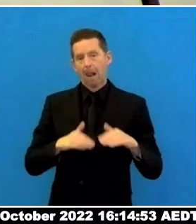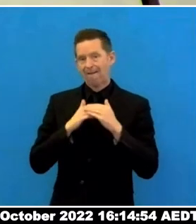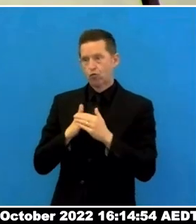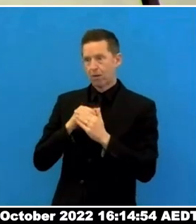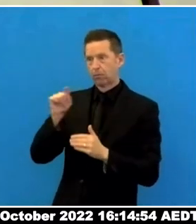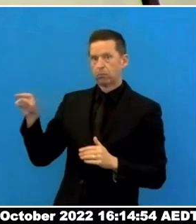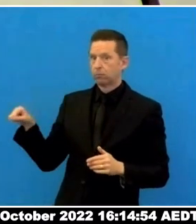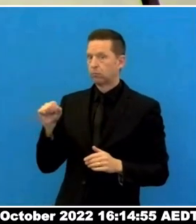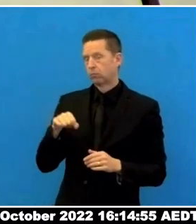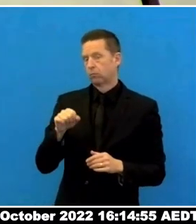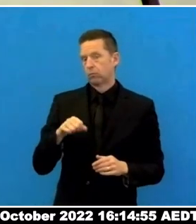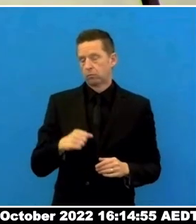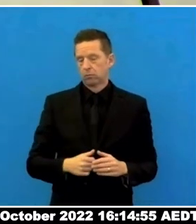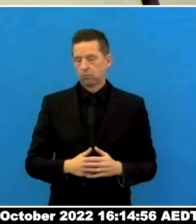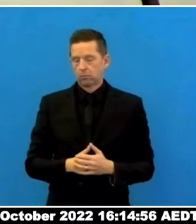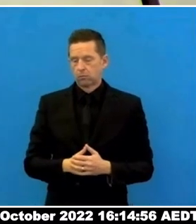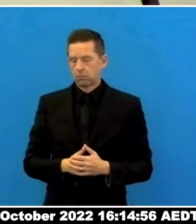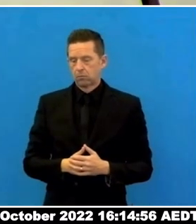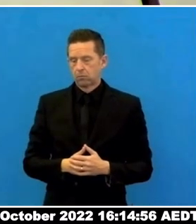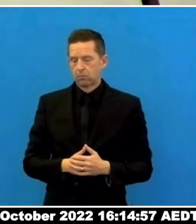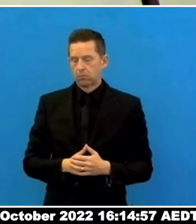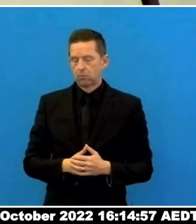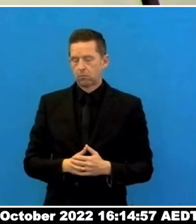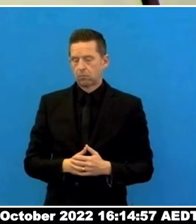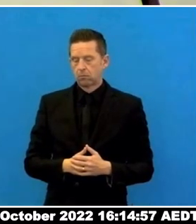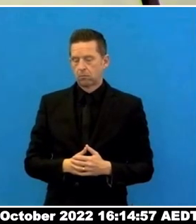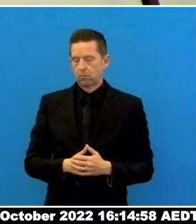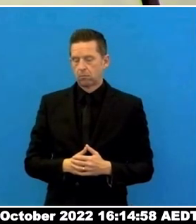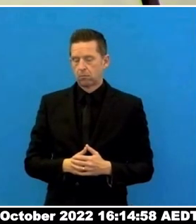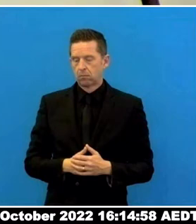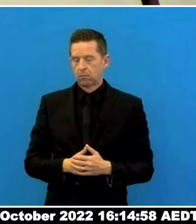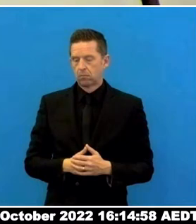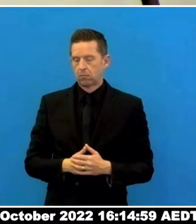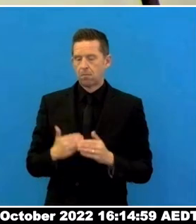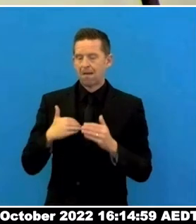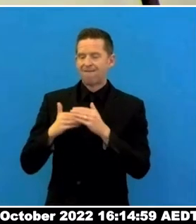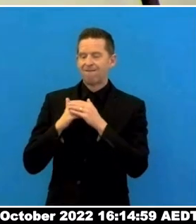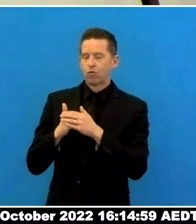And the first person, Chris, my friend, she's here.